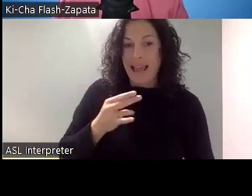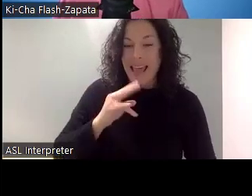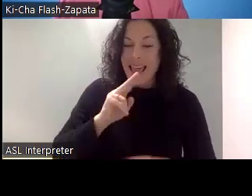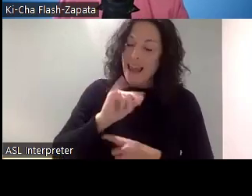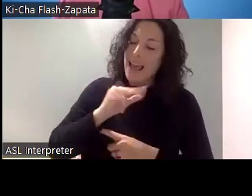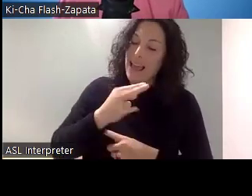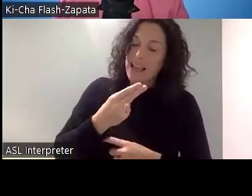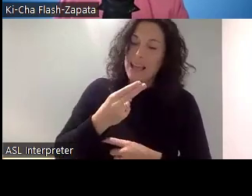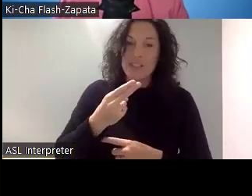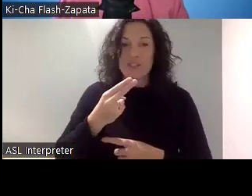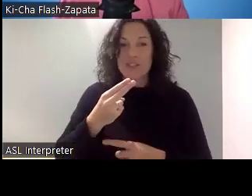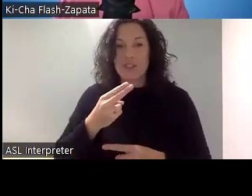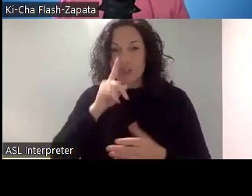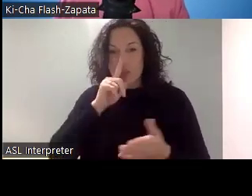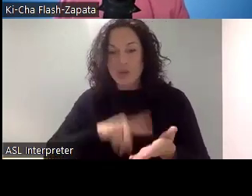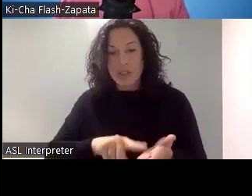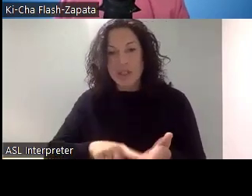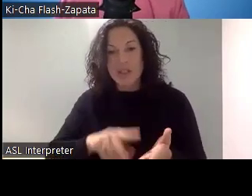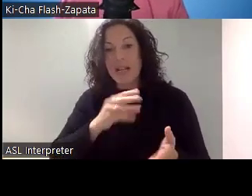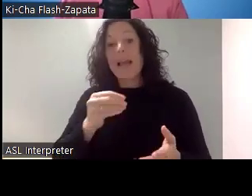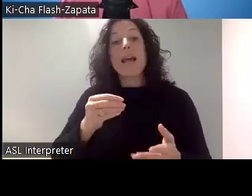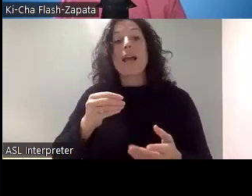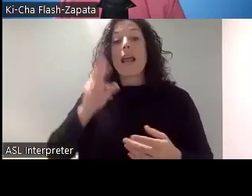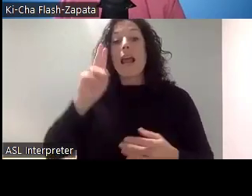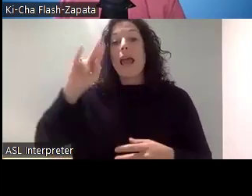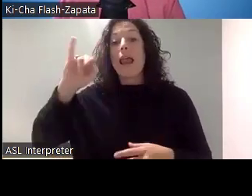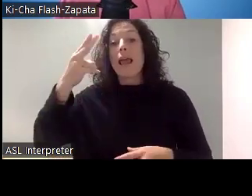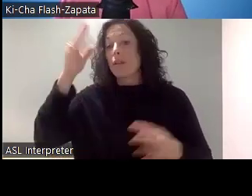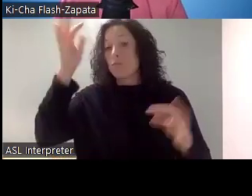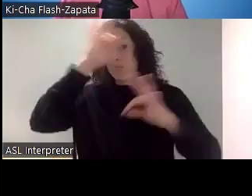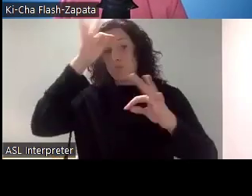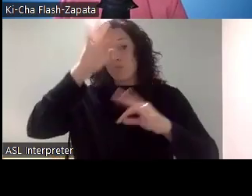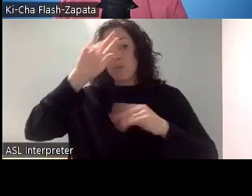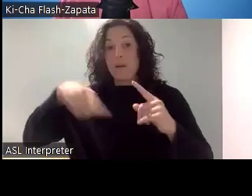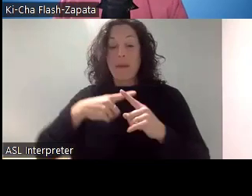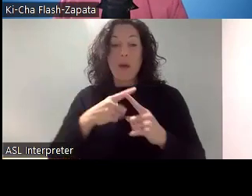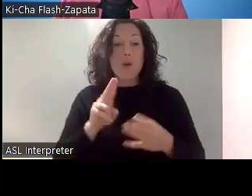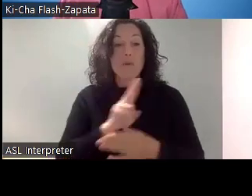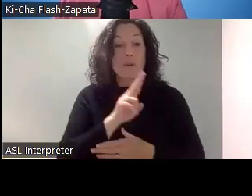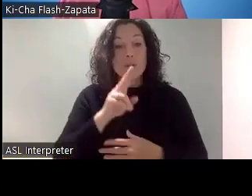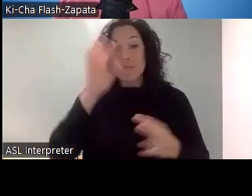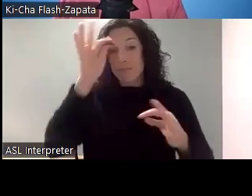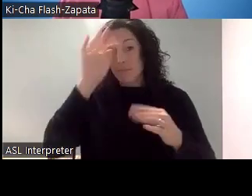foreign affiliations and foreign-funded grants and therefore could not report complete and accurate